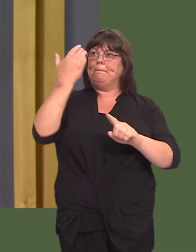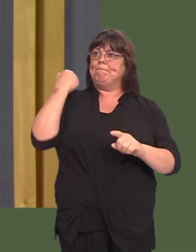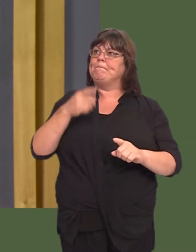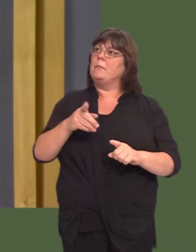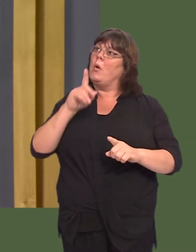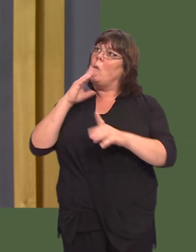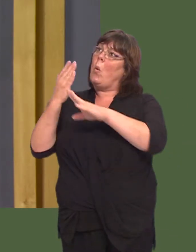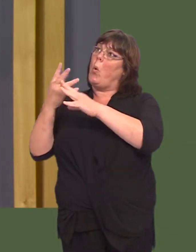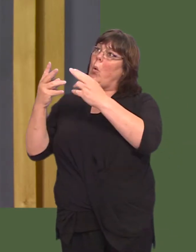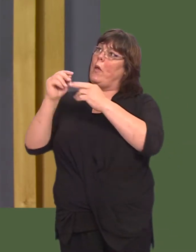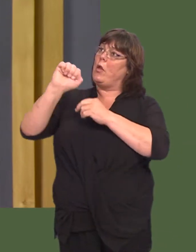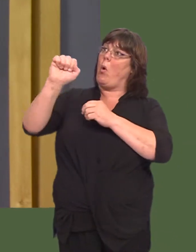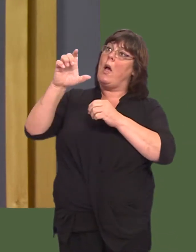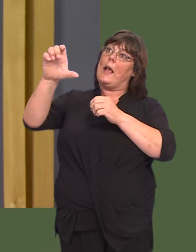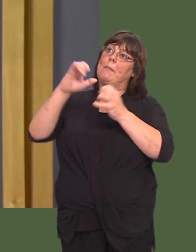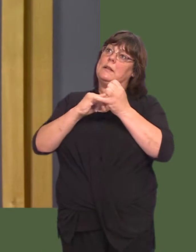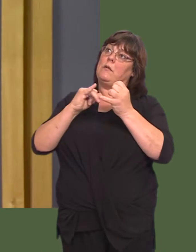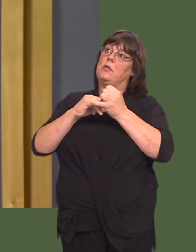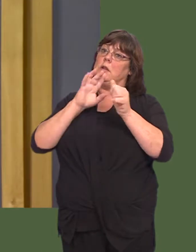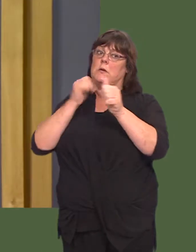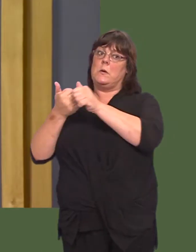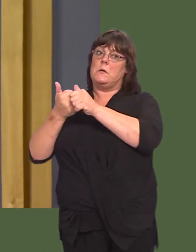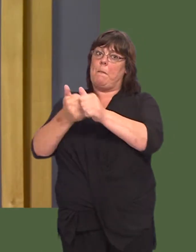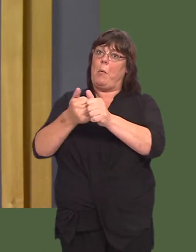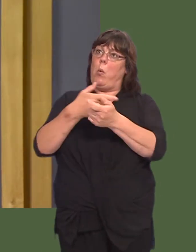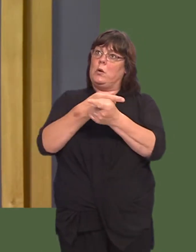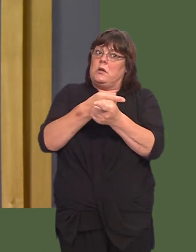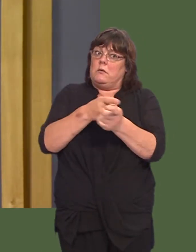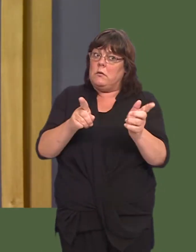Will you work with your Cabinet Secretary to support those calls and, in doing so, provide